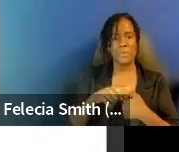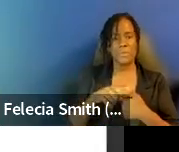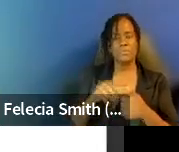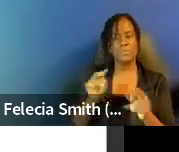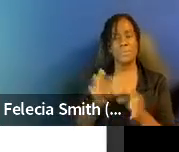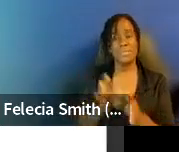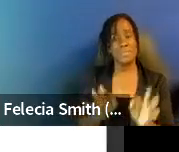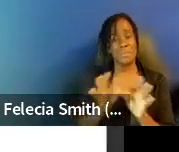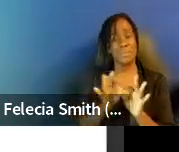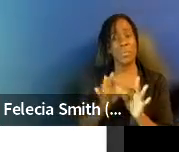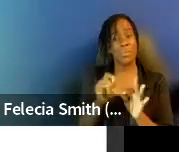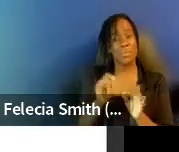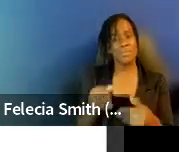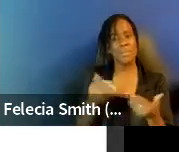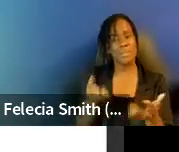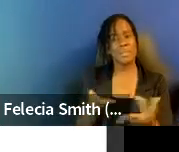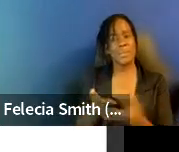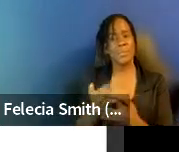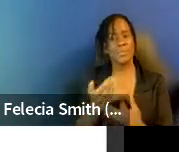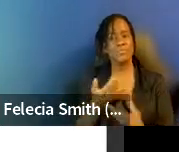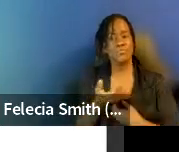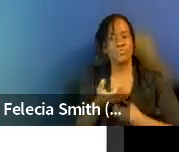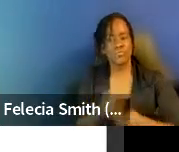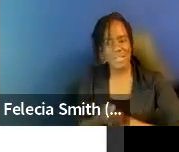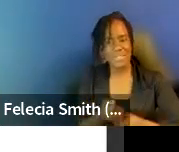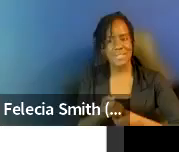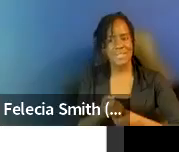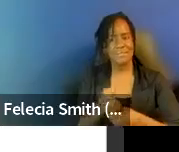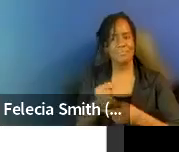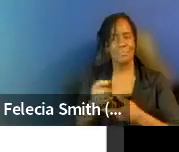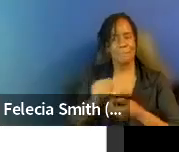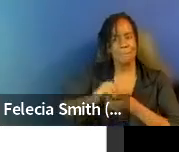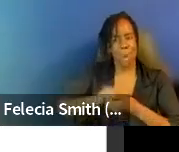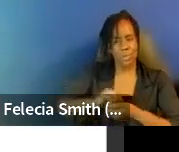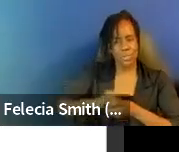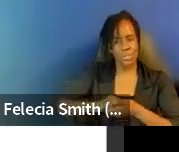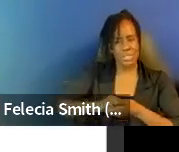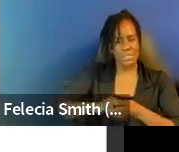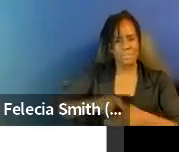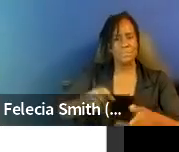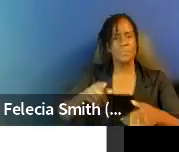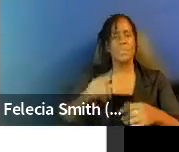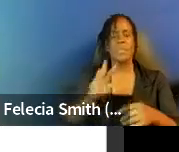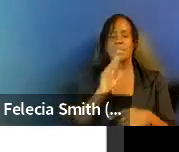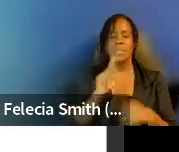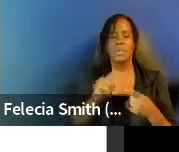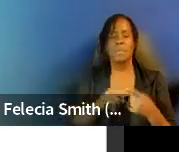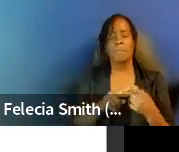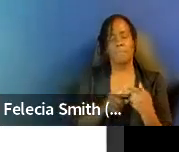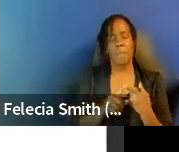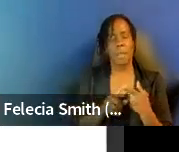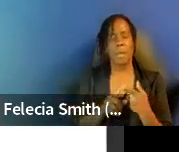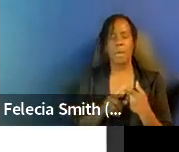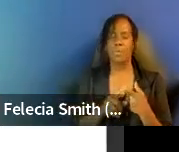disabilities. So I pulled out